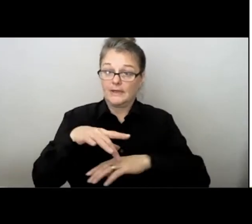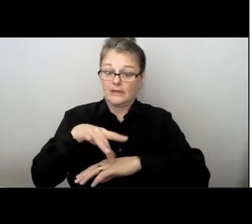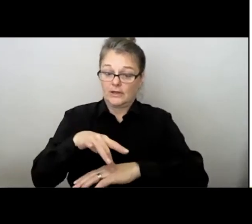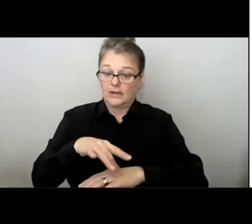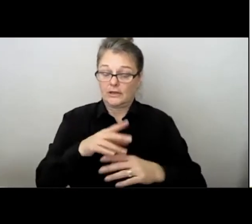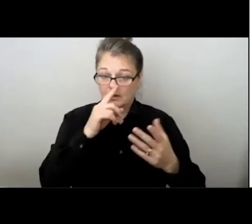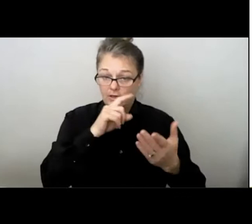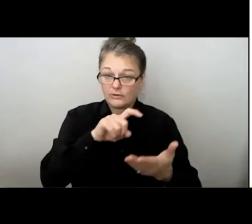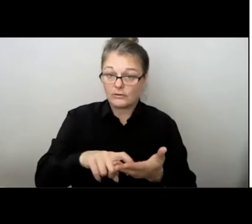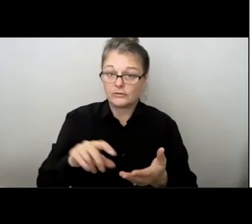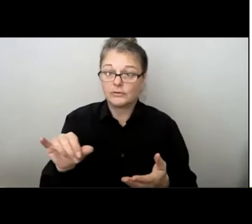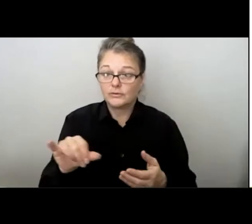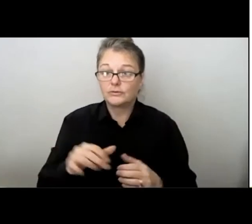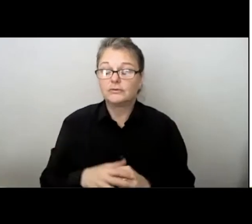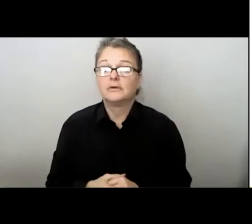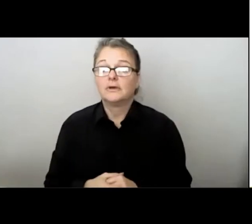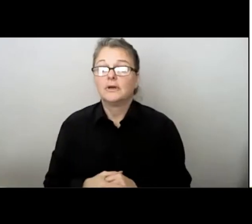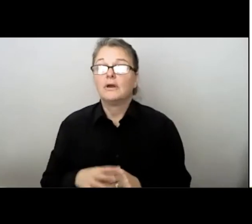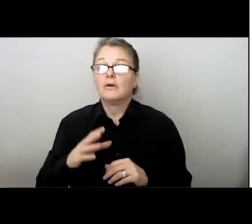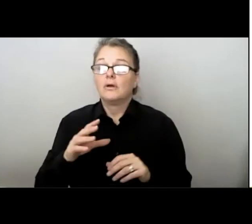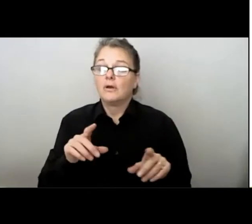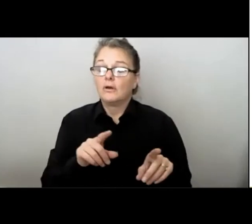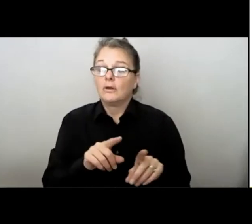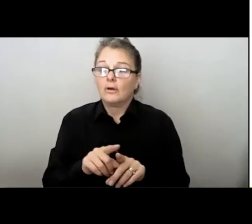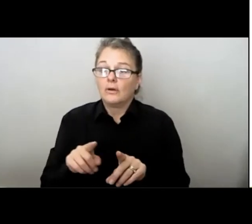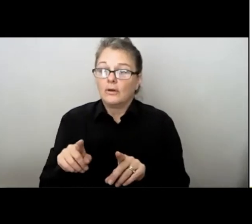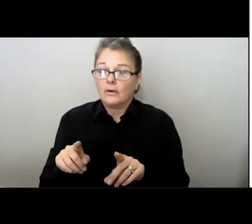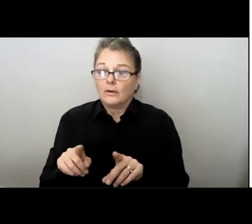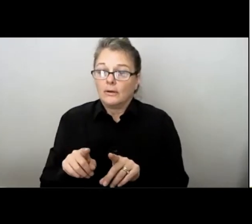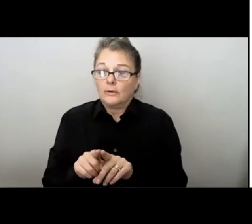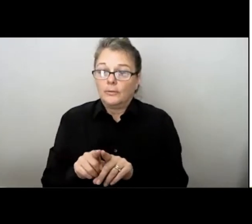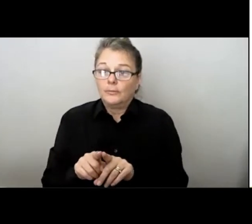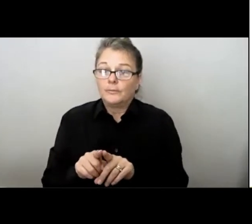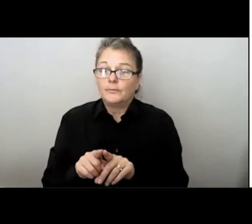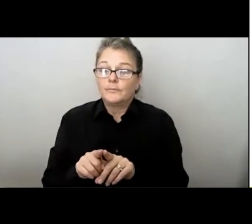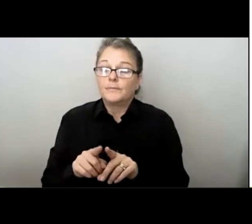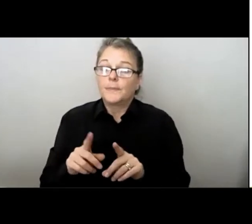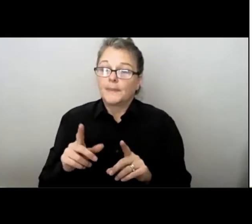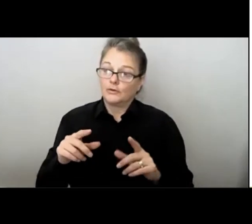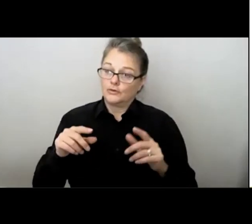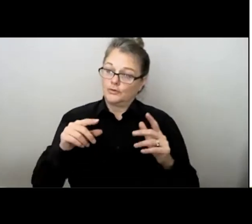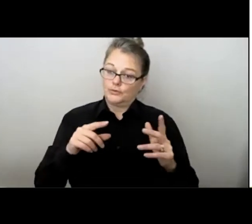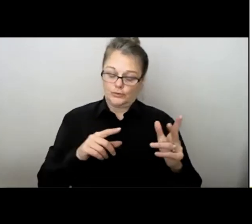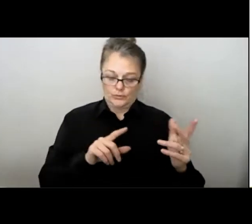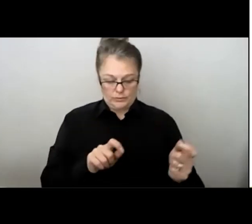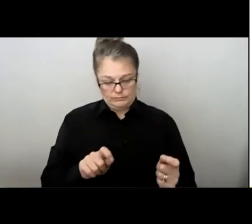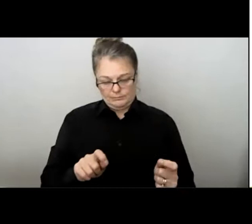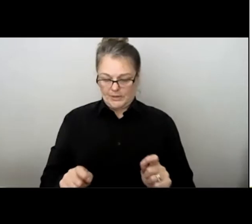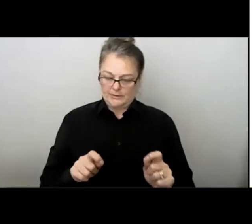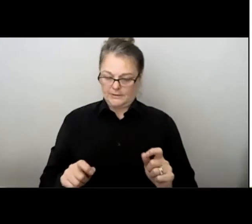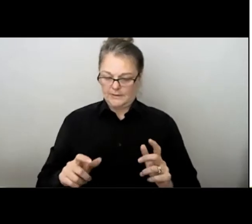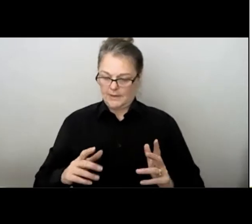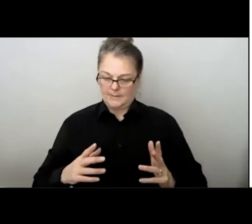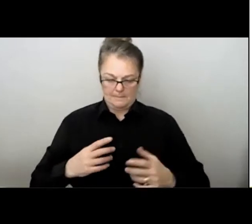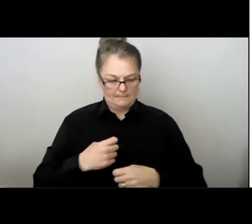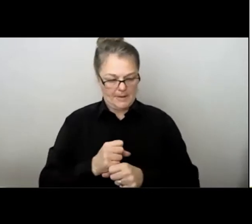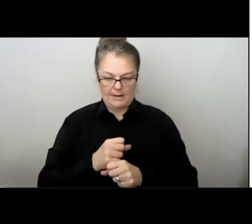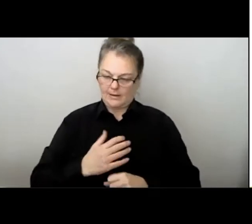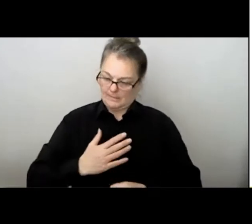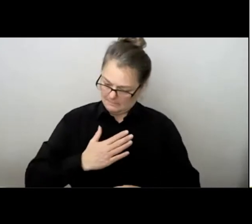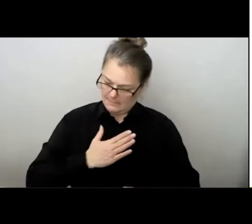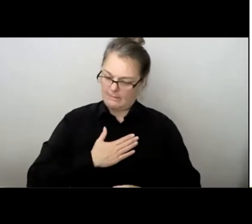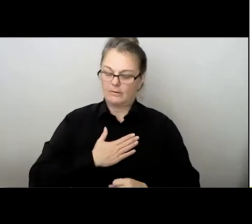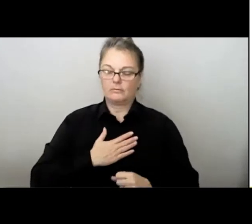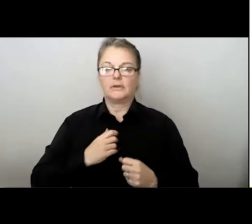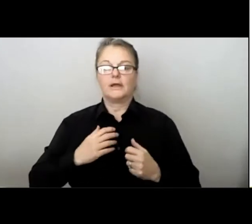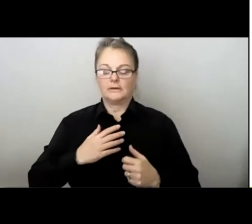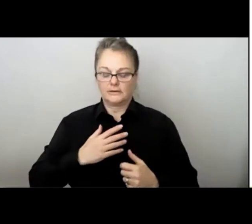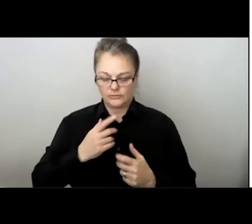GIVEN ME PERMISSION TO BUILD IT AND MAKE IT MY OWN AND SHARE IT WITH EVERYONE THIS EVENING.